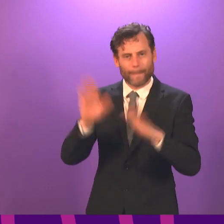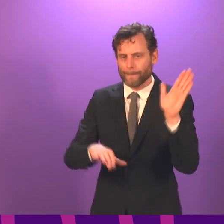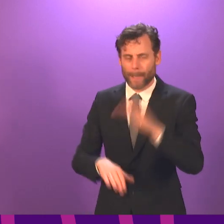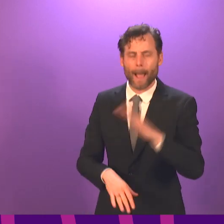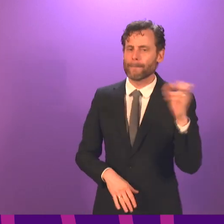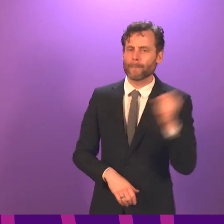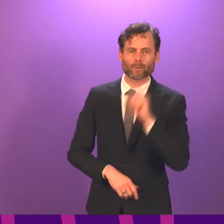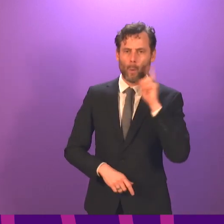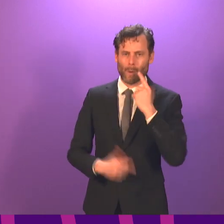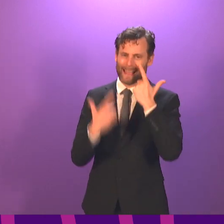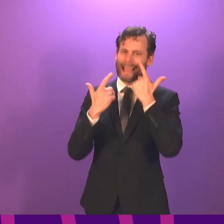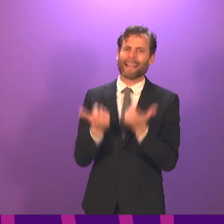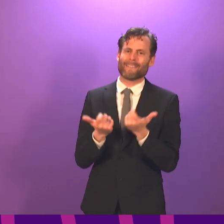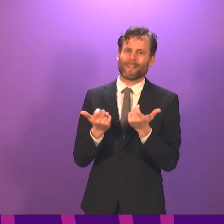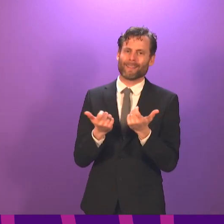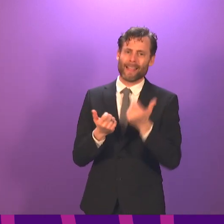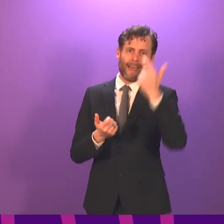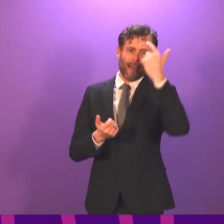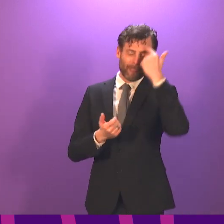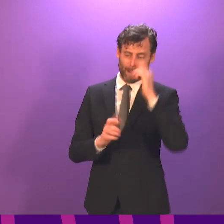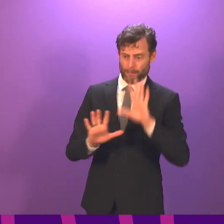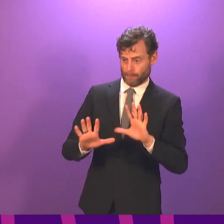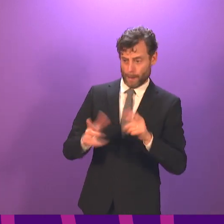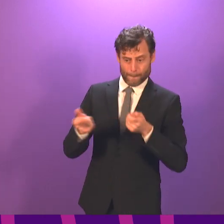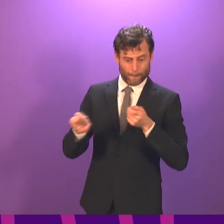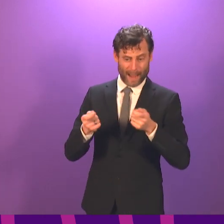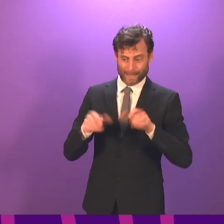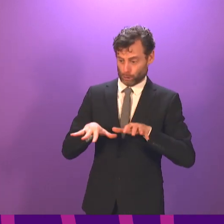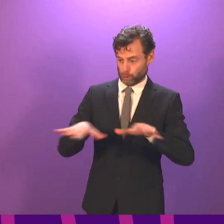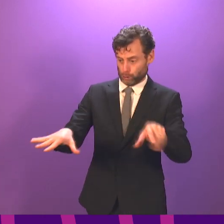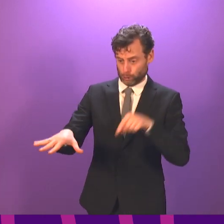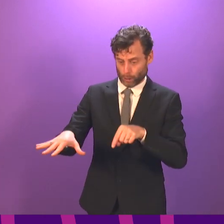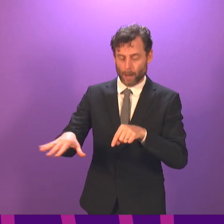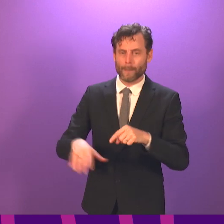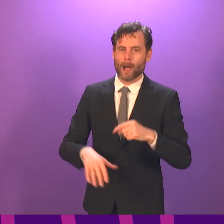virus—I hope that people will take heart from the data that I have reported. It shows